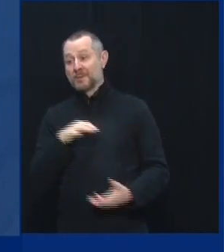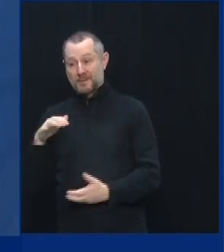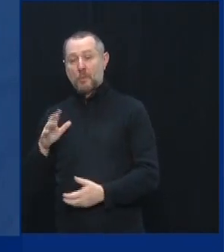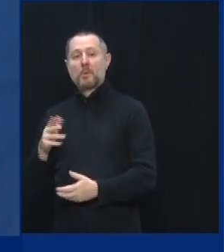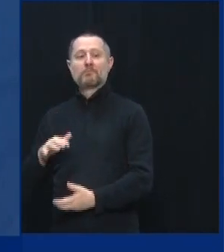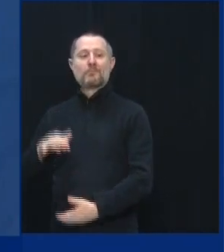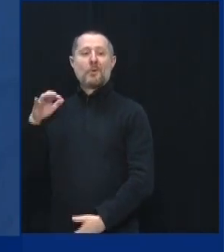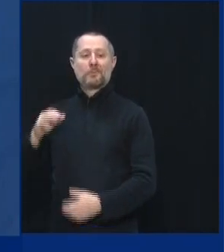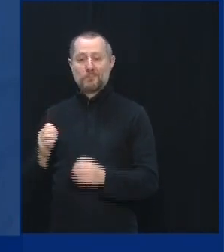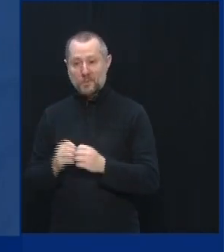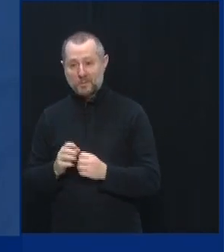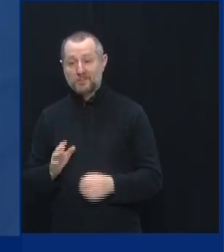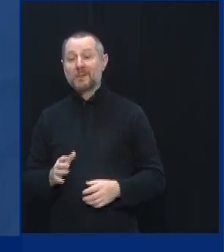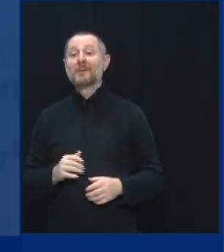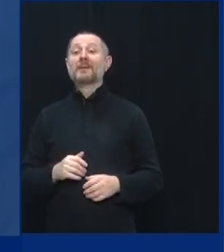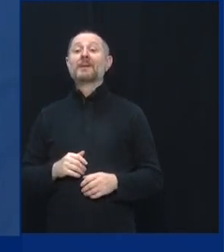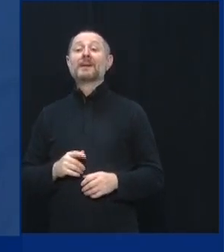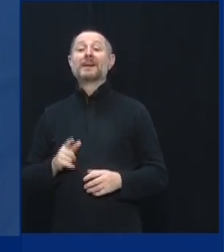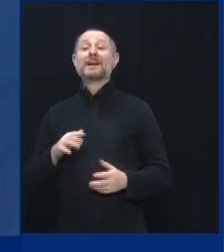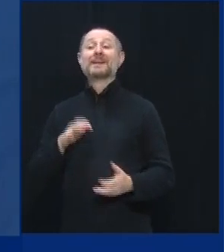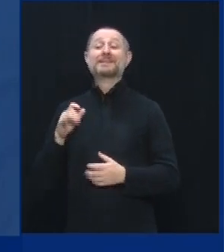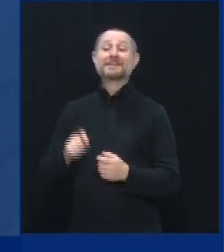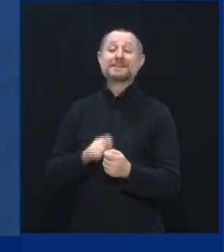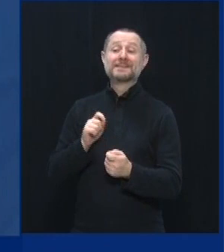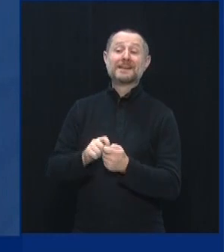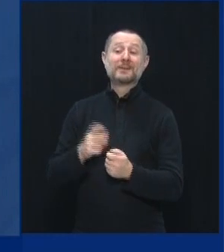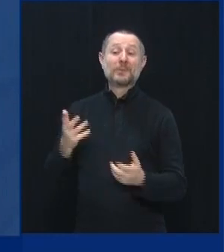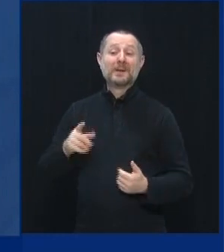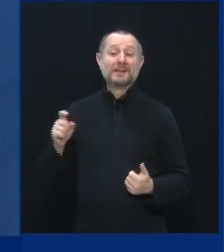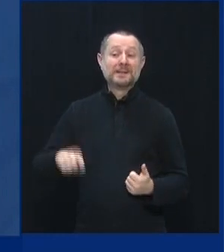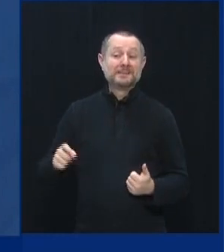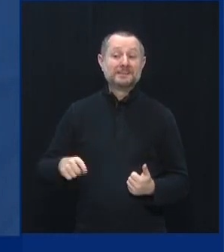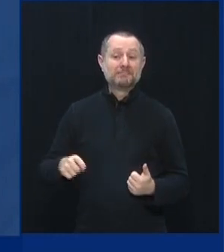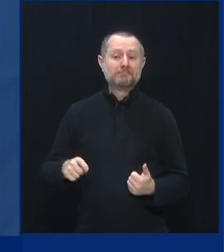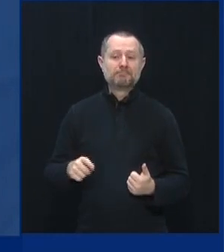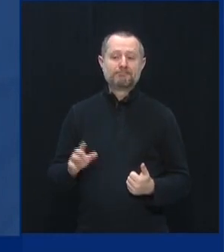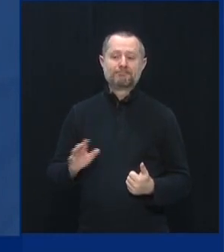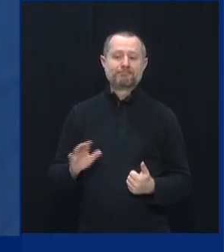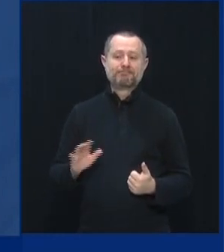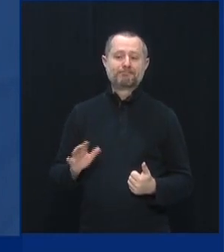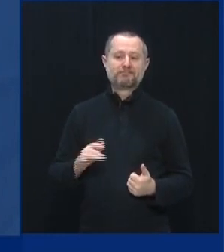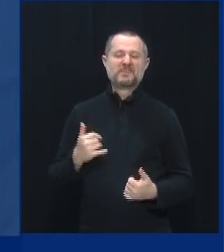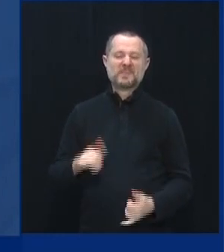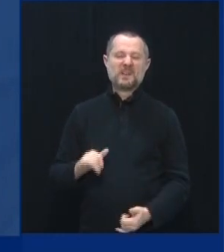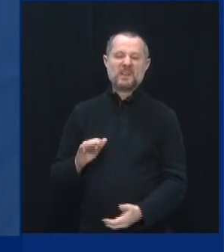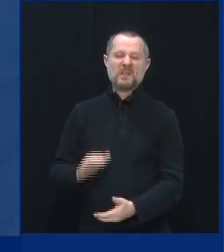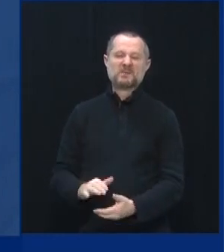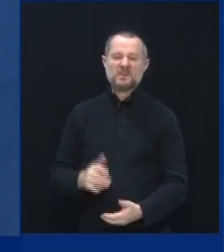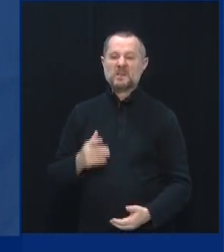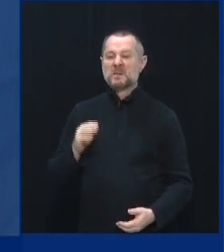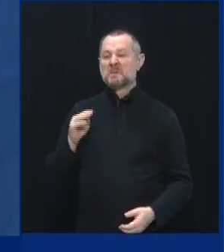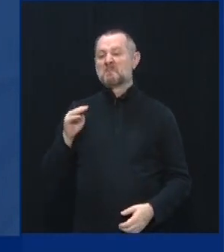MORE. PHARMACIES ARE GETTING MORE.